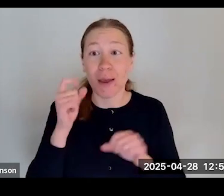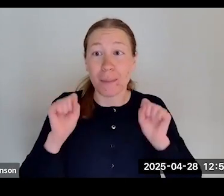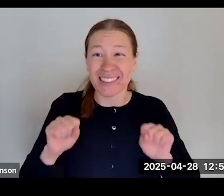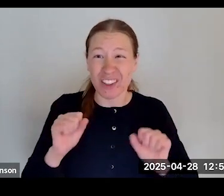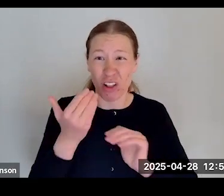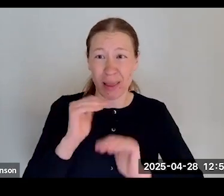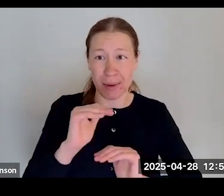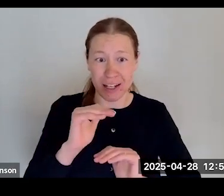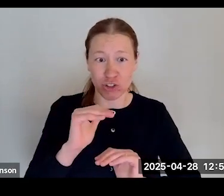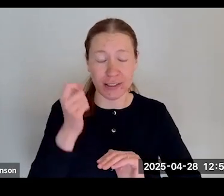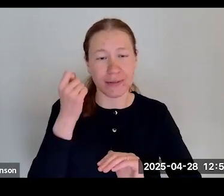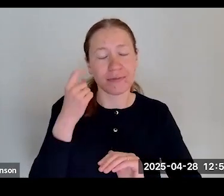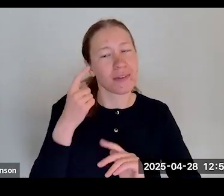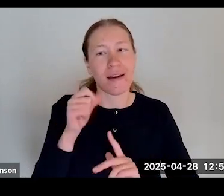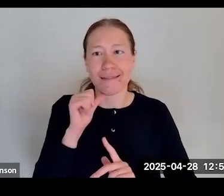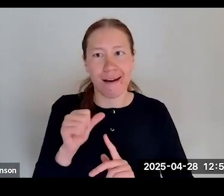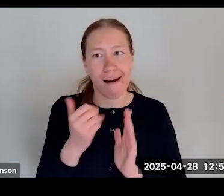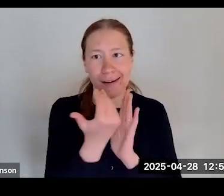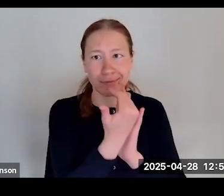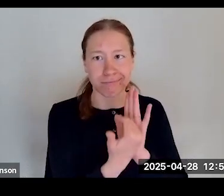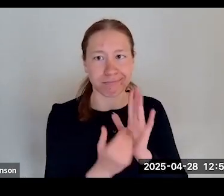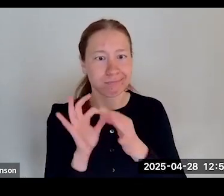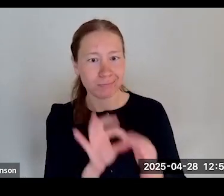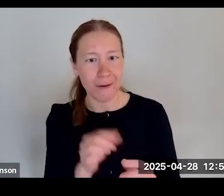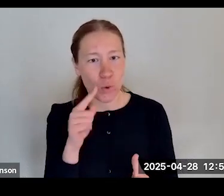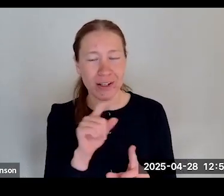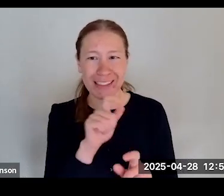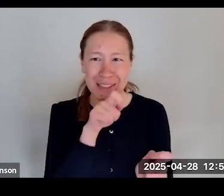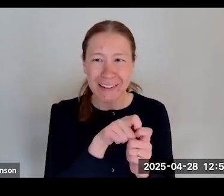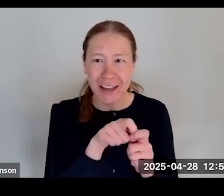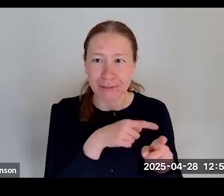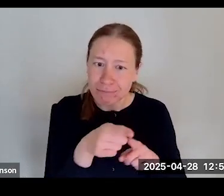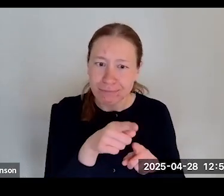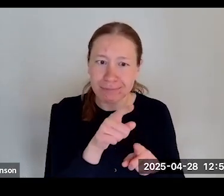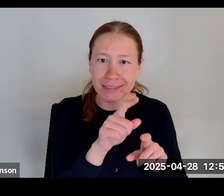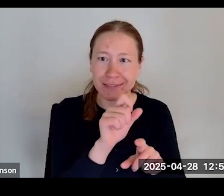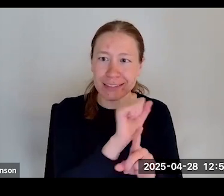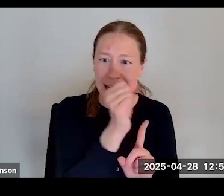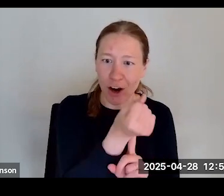These are not the ones for the scenario, but the reason I have all of these listed is because these are all of the ones